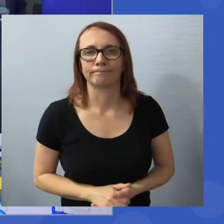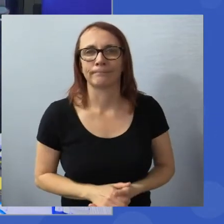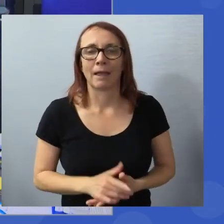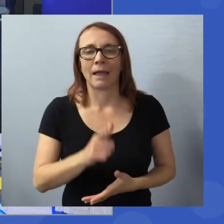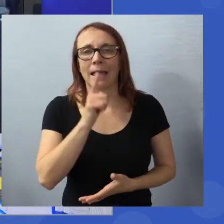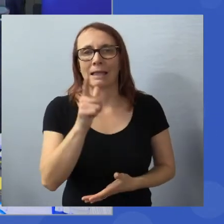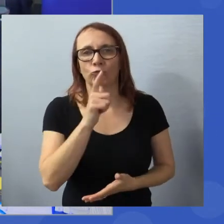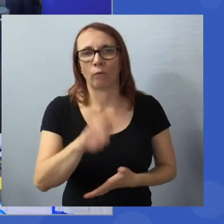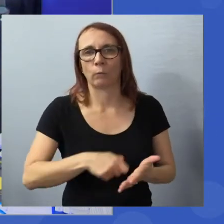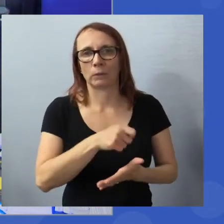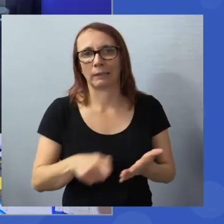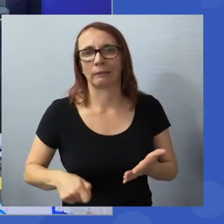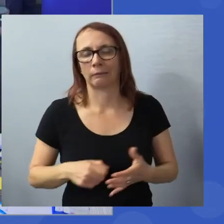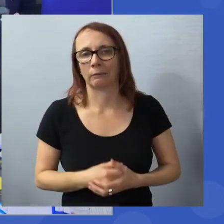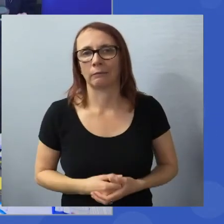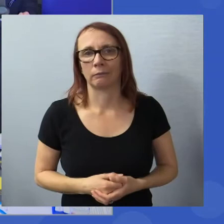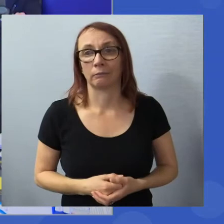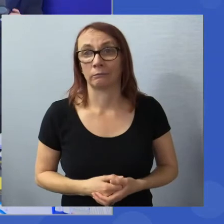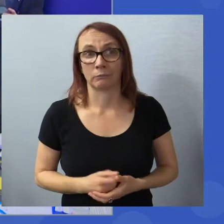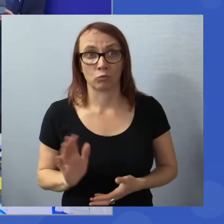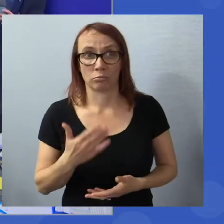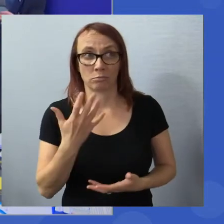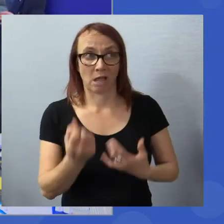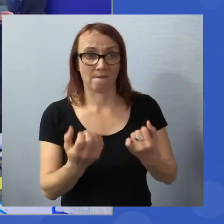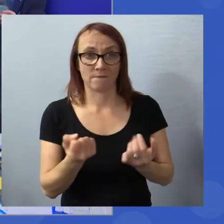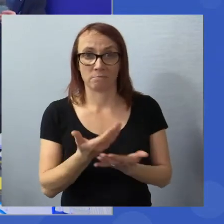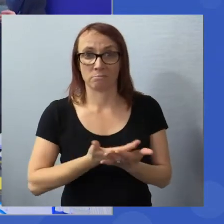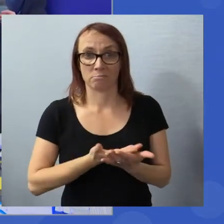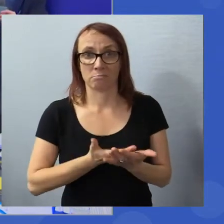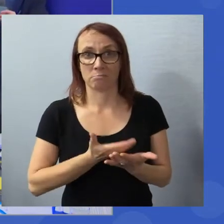has everybody got one of the little electronic voting pads in their hands